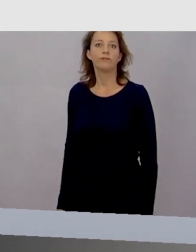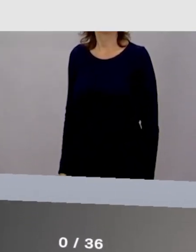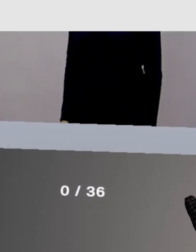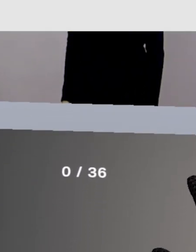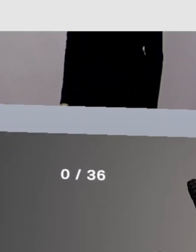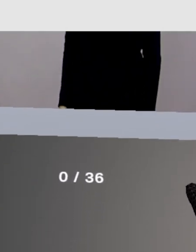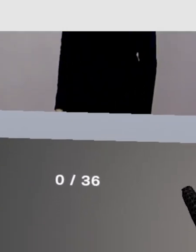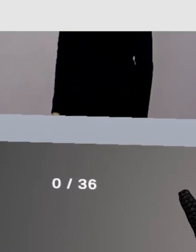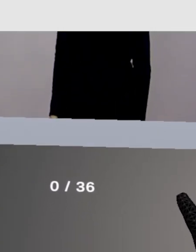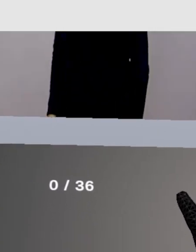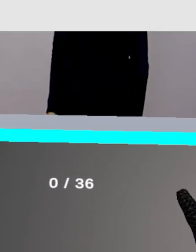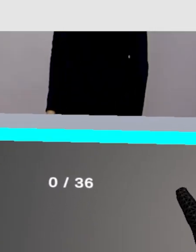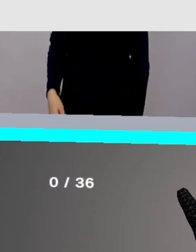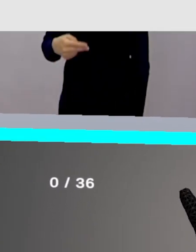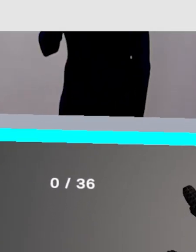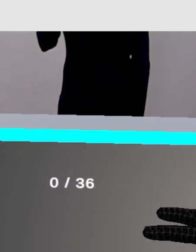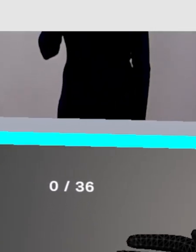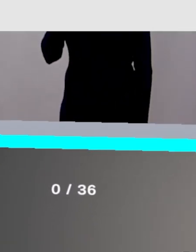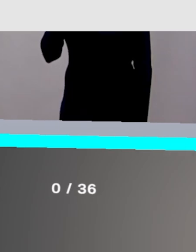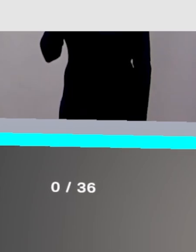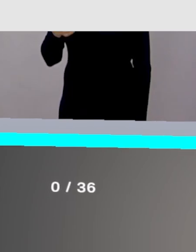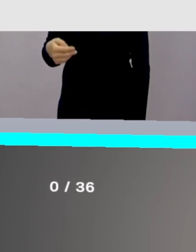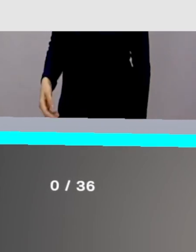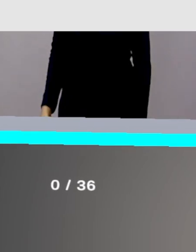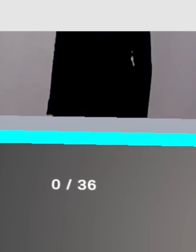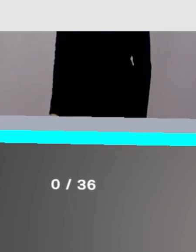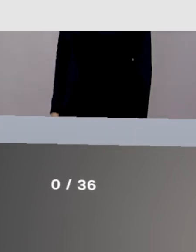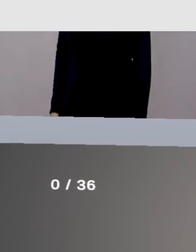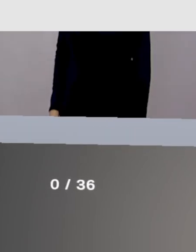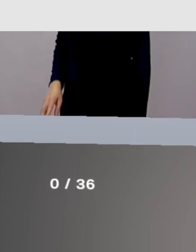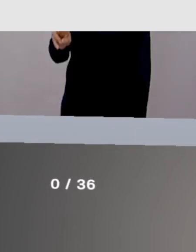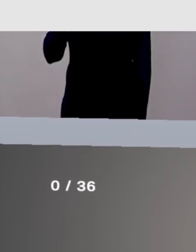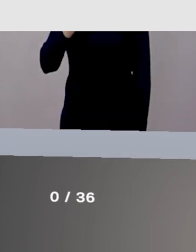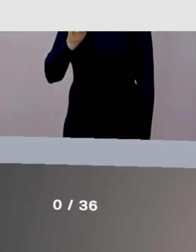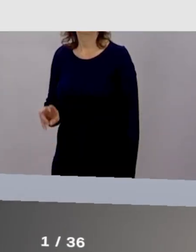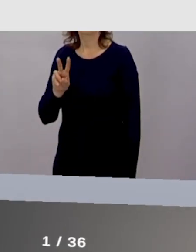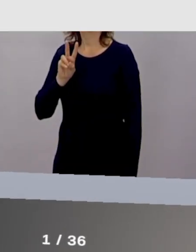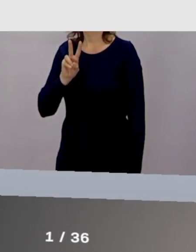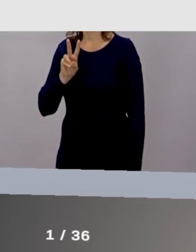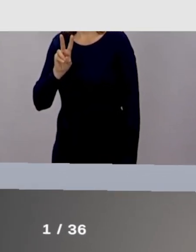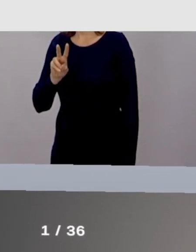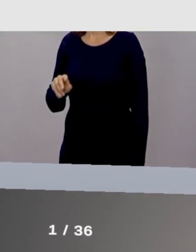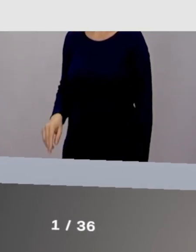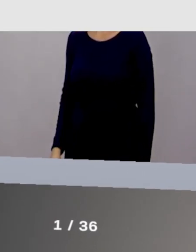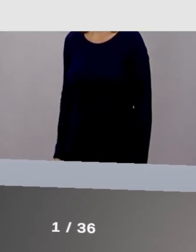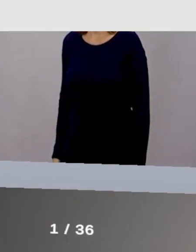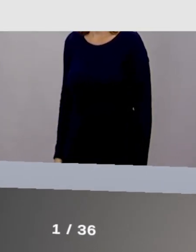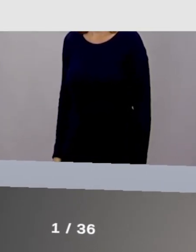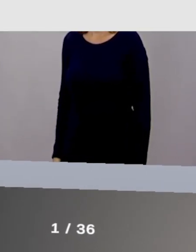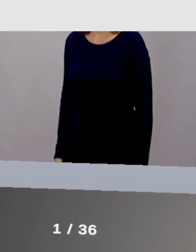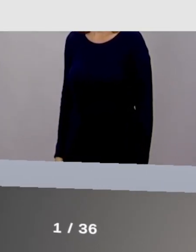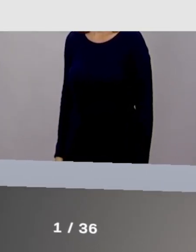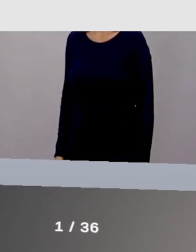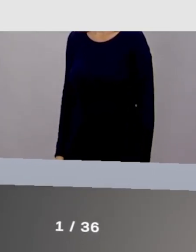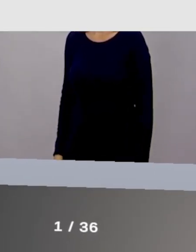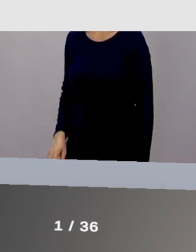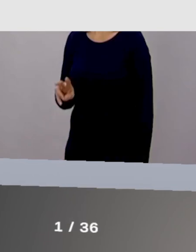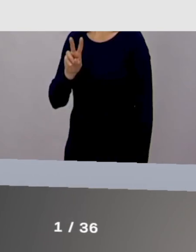To engage SLR, the user simply raises their hand towards the screen. This system with the icons is referred to as the “HandGate”.